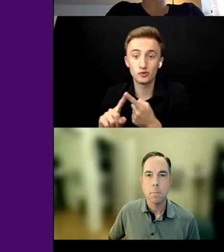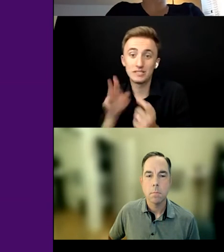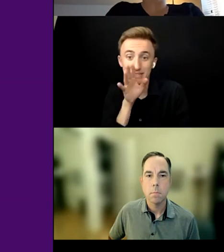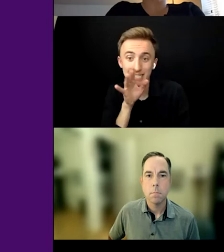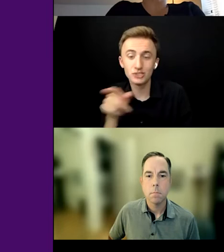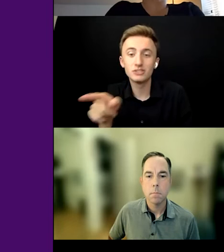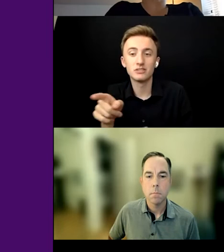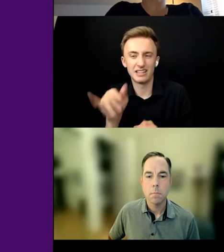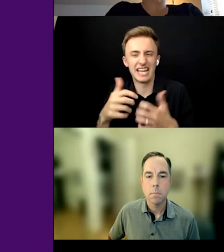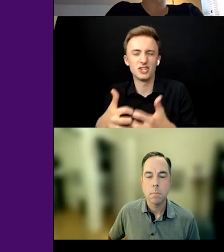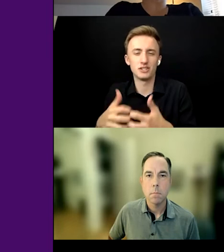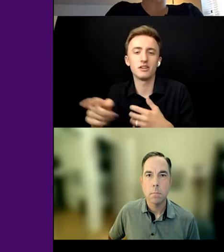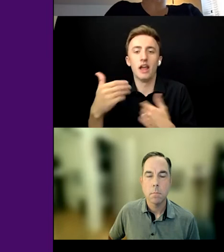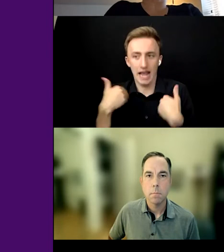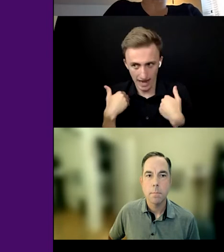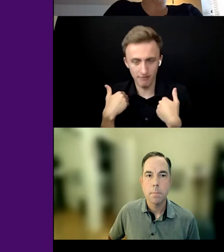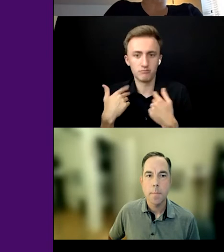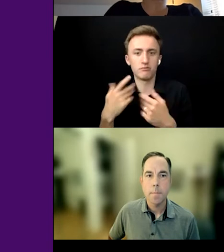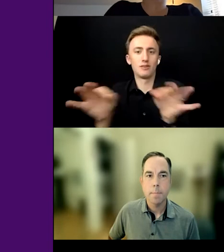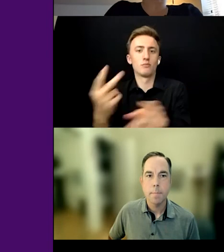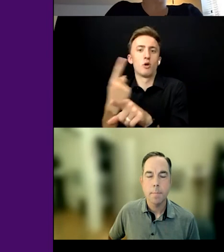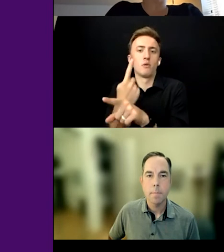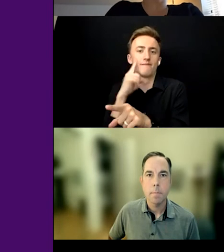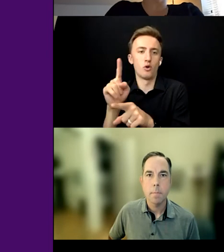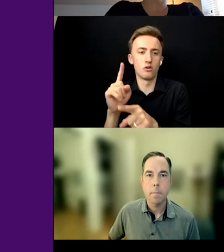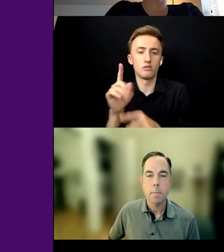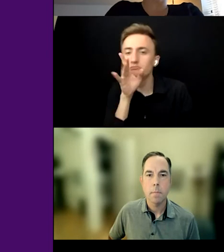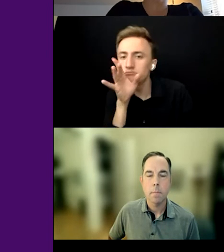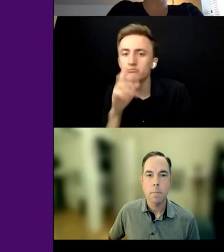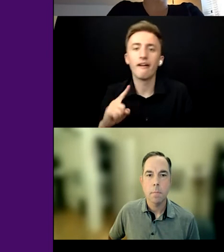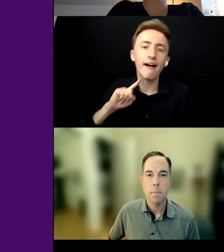the language appropriate pronunciation sets and accents and all of that. So there are several